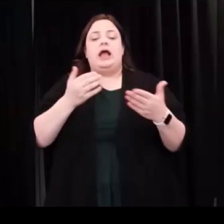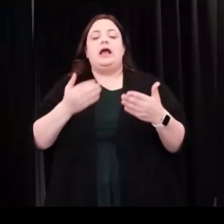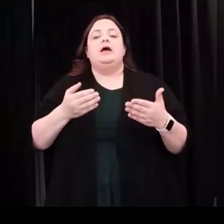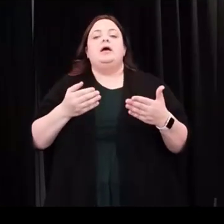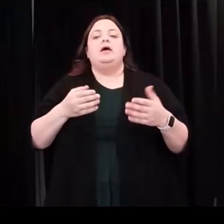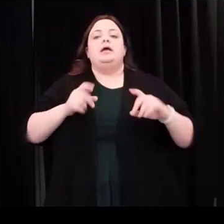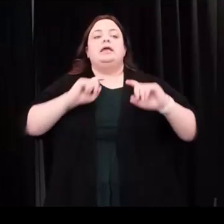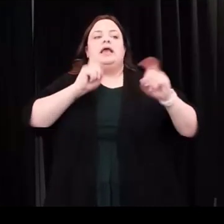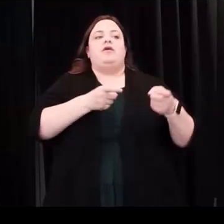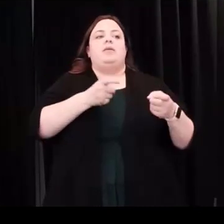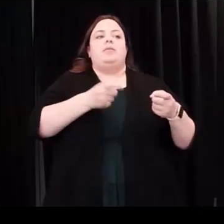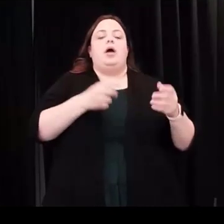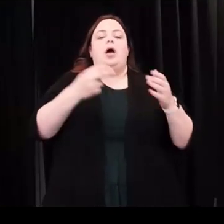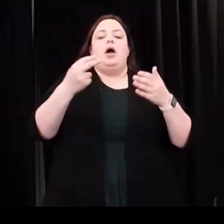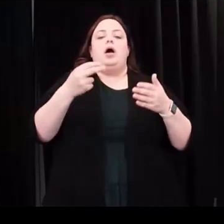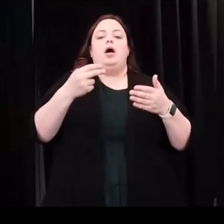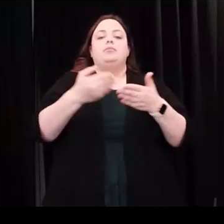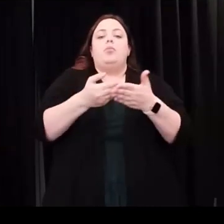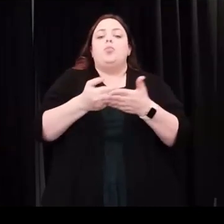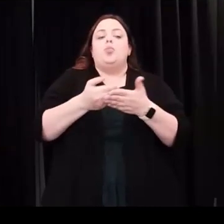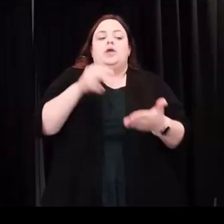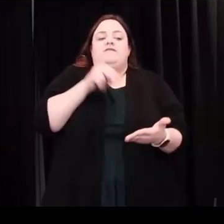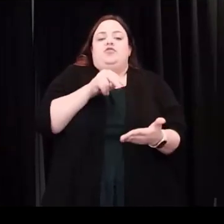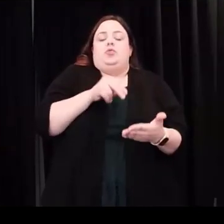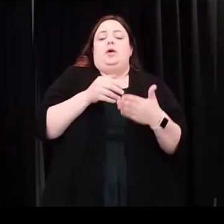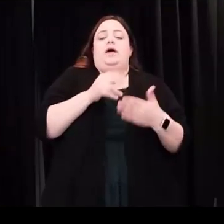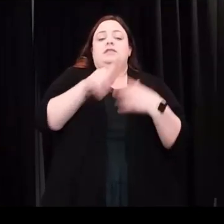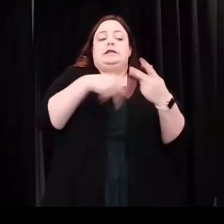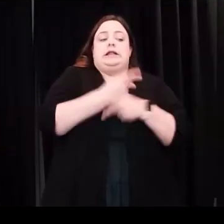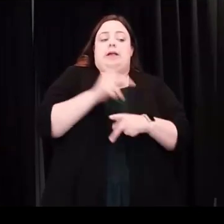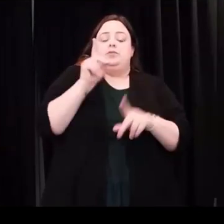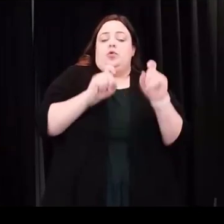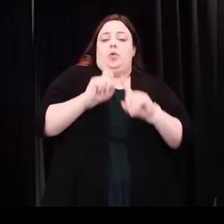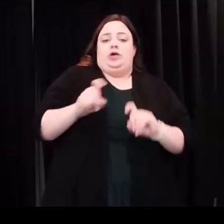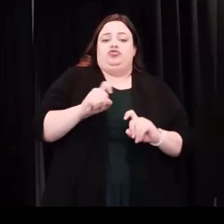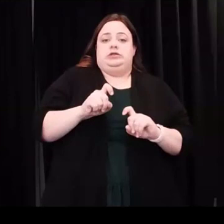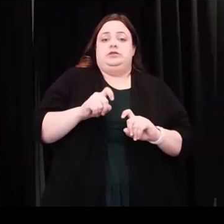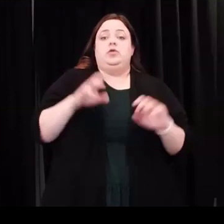types of questions that would be asked so that they could have answers prepared ahead of time